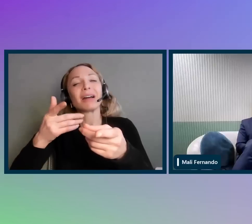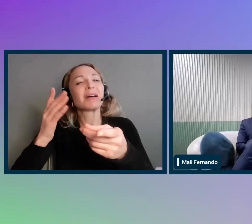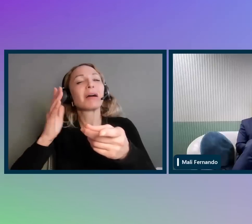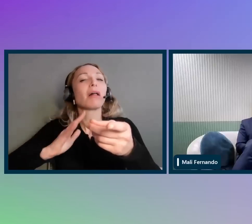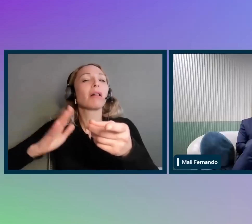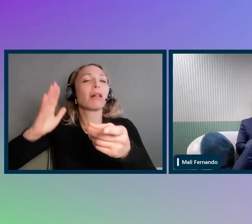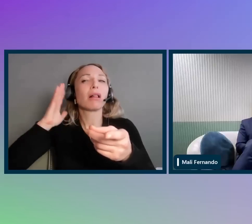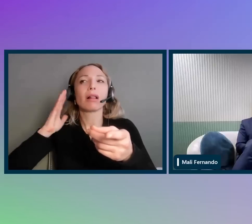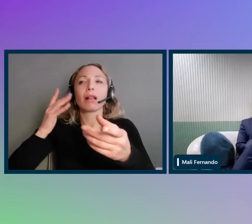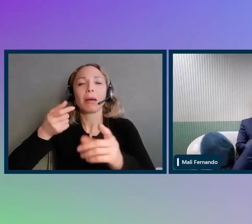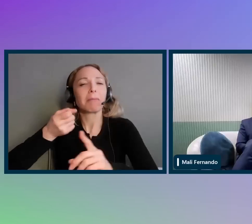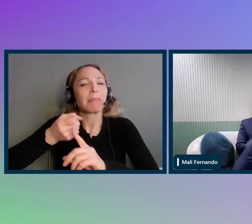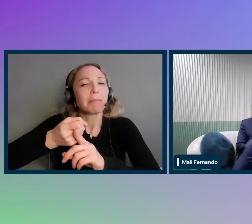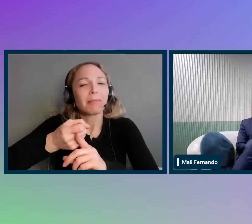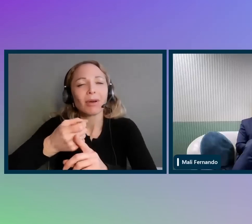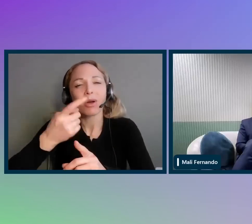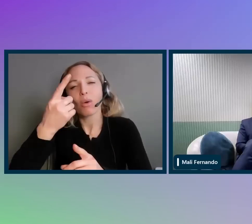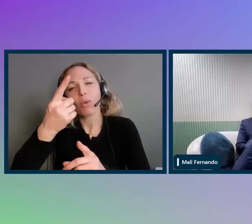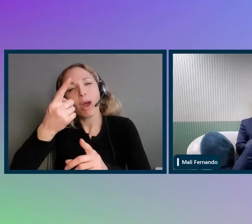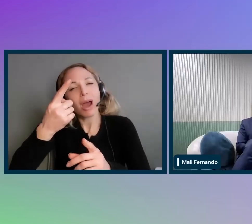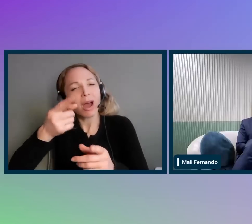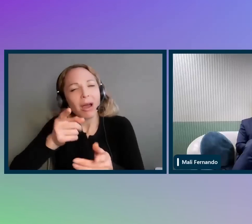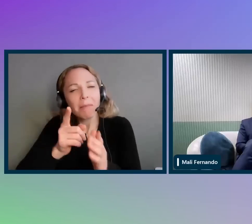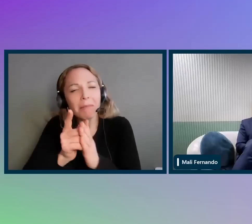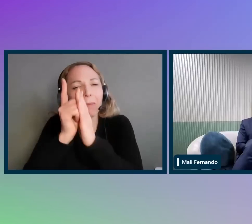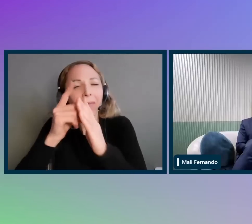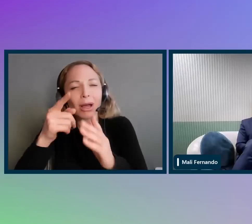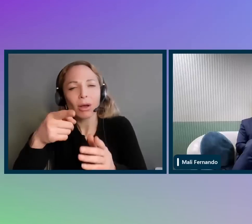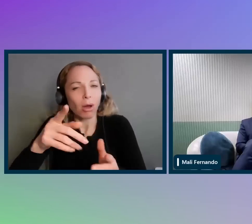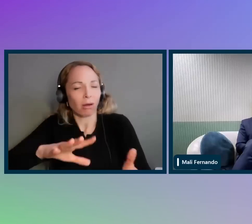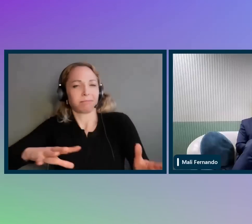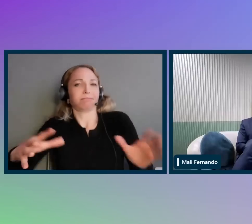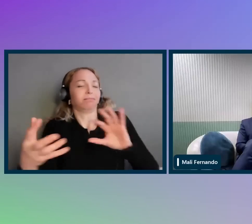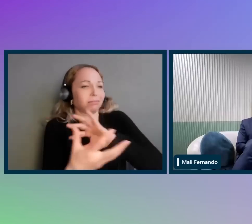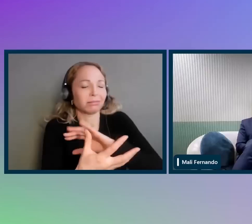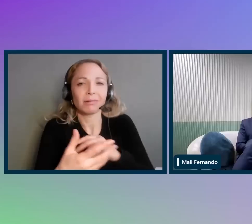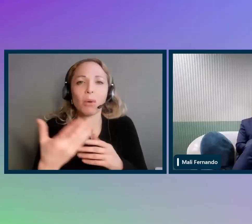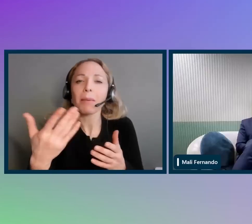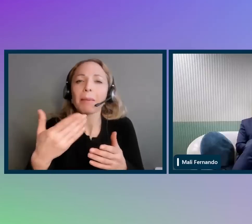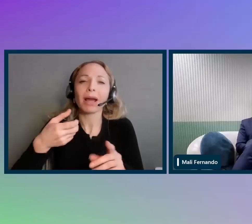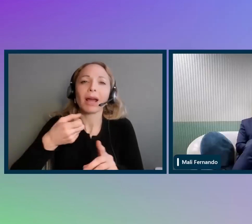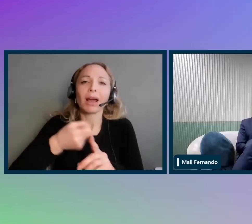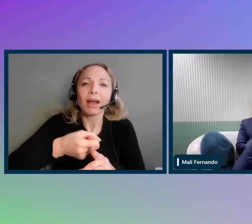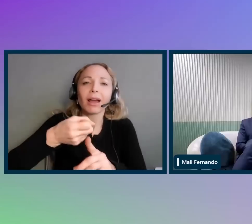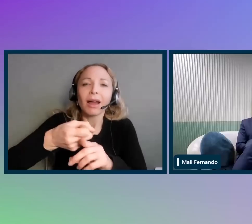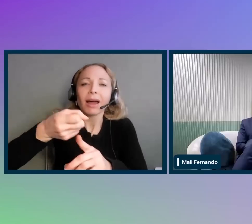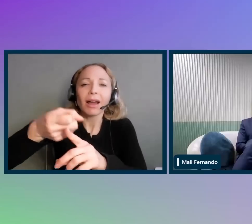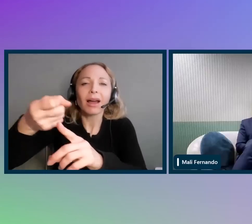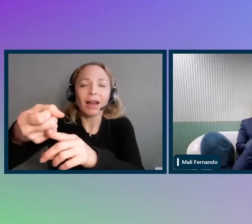or a series of moments when you actually realized, you know what, what I'm doing here,